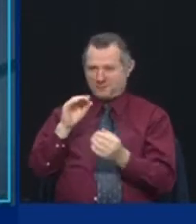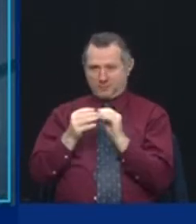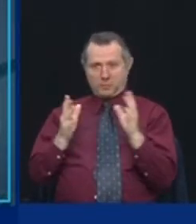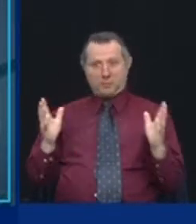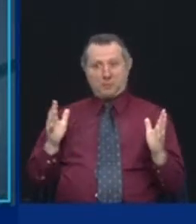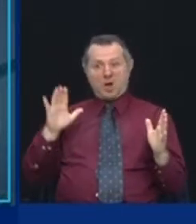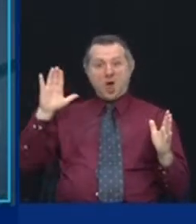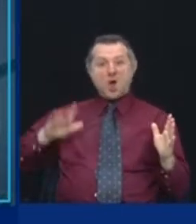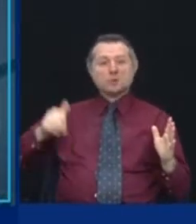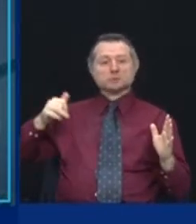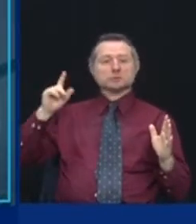THE HOSPITALIZATION RATE IS